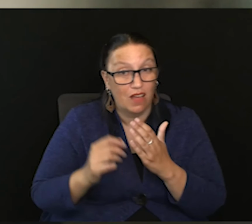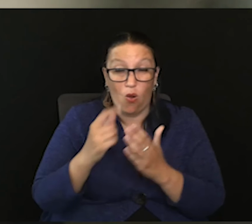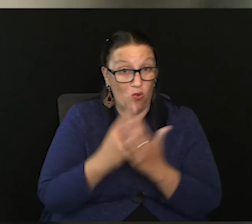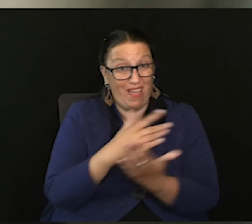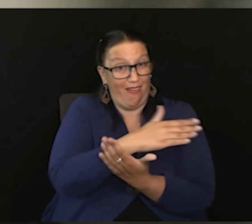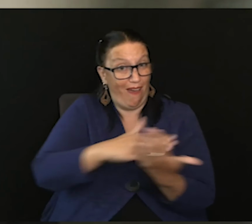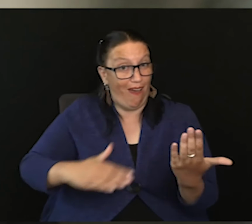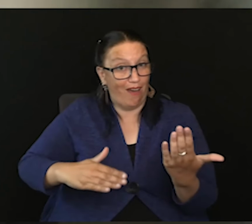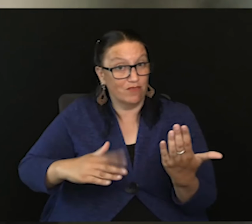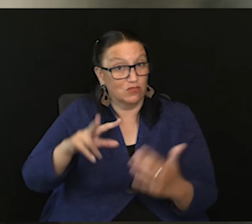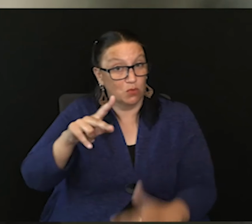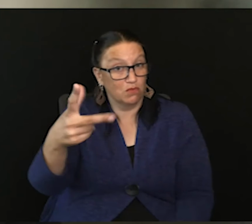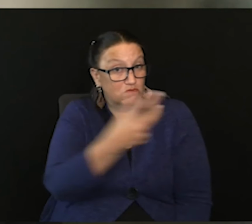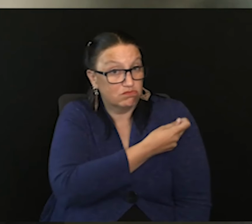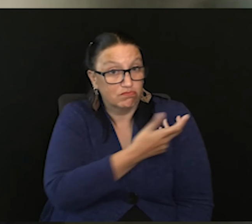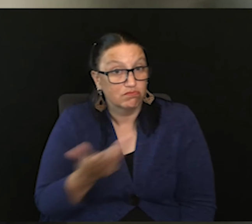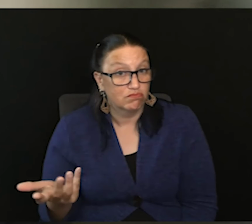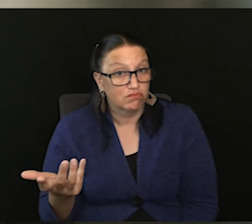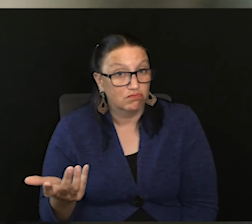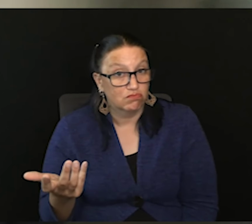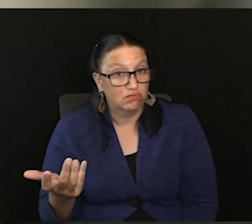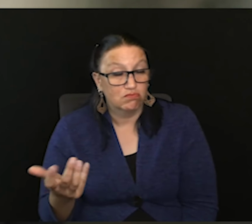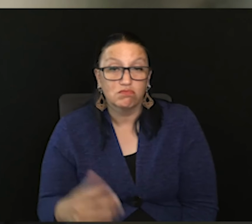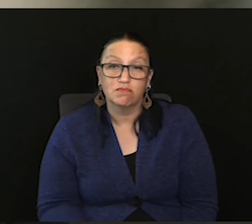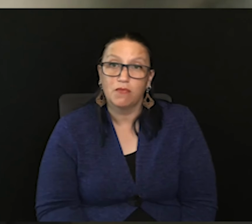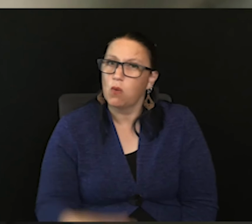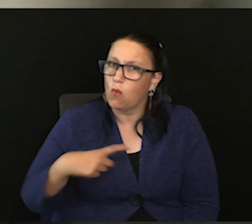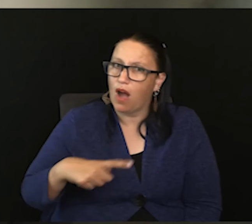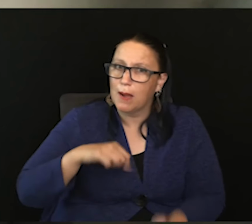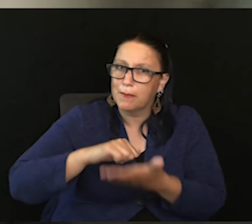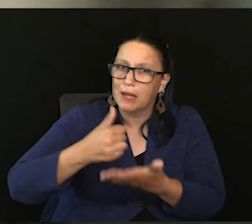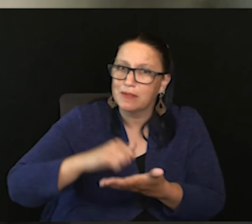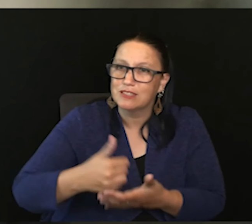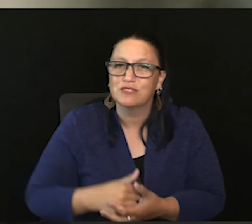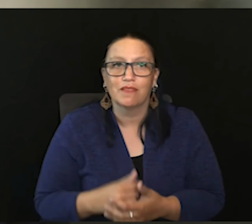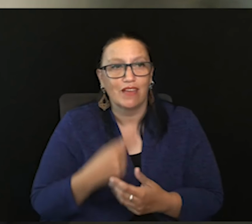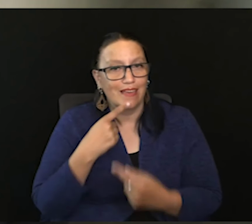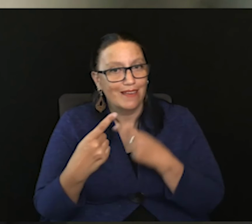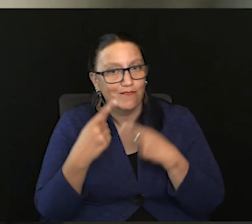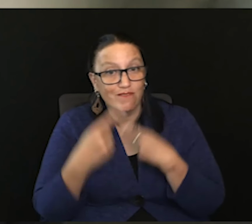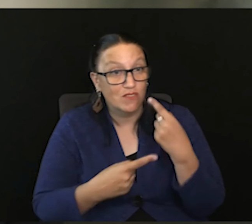some areas where you can have information which is